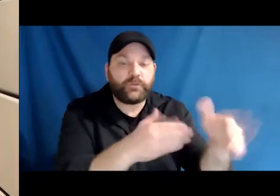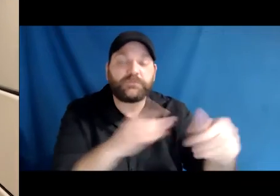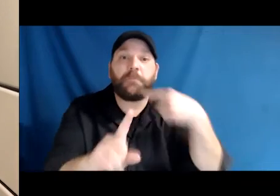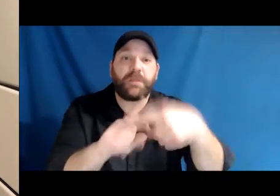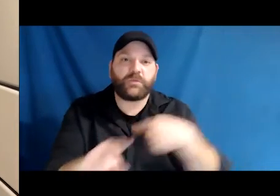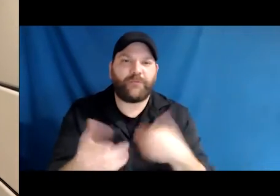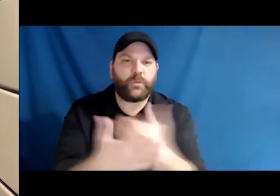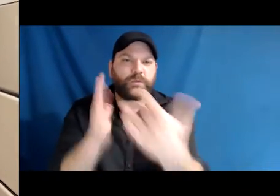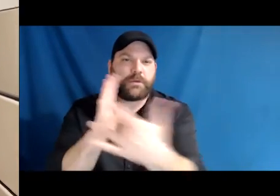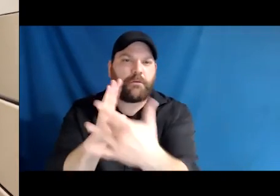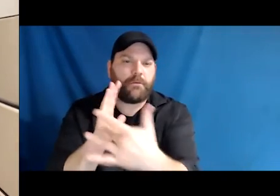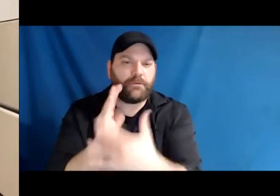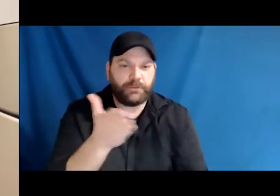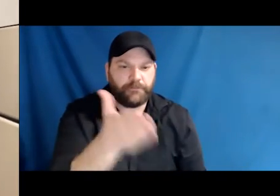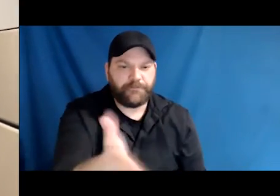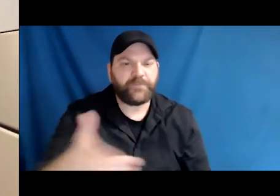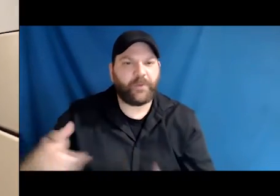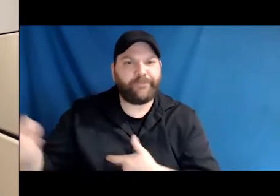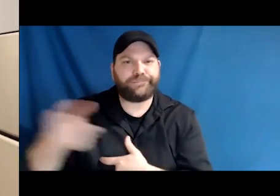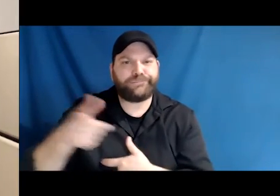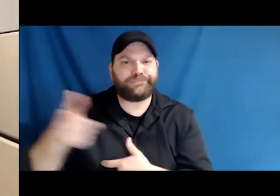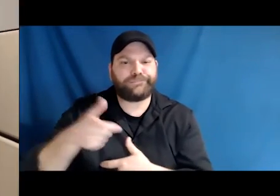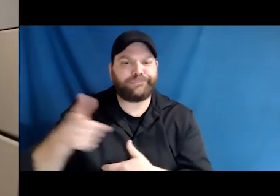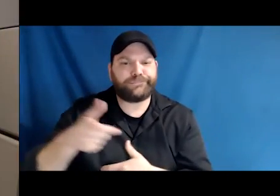We have the electrostatic spray and the ATP testing kit.